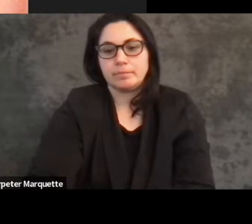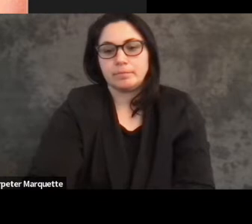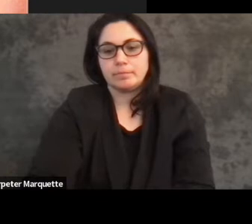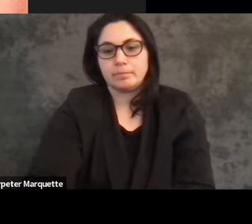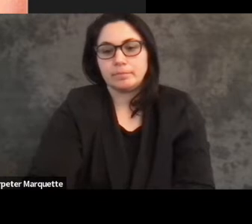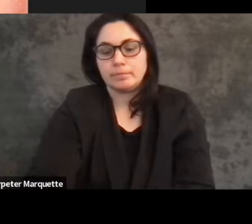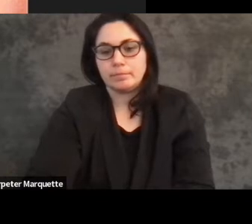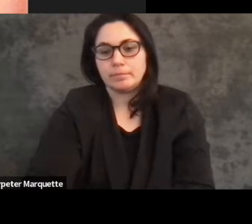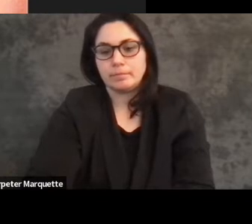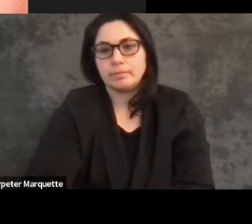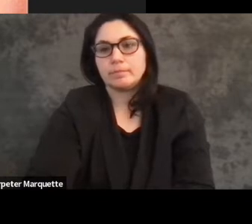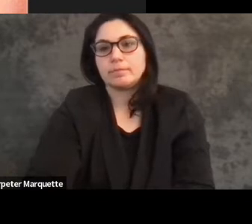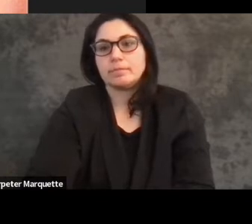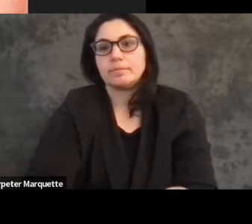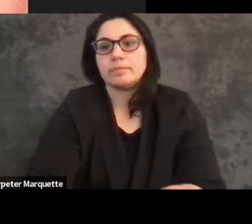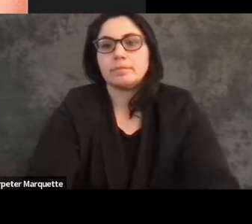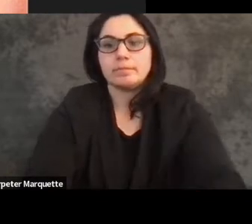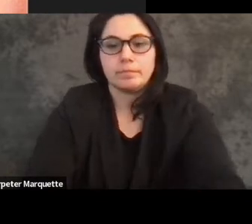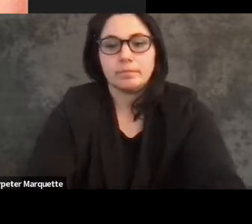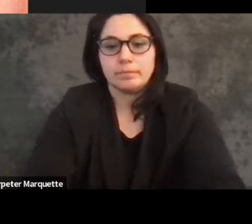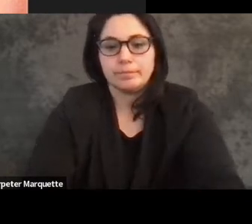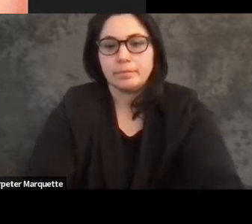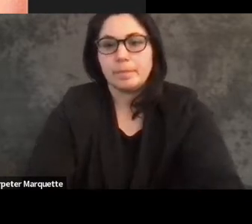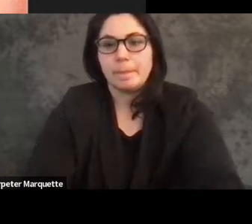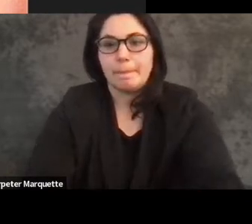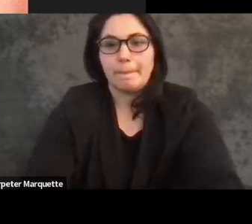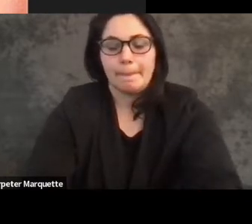slide please.